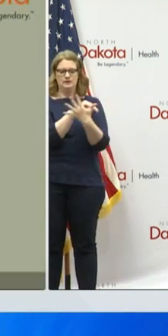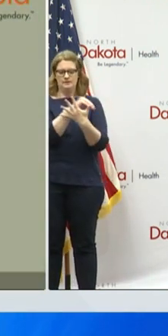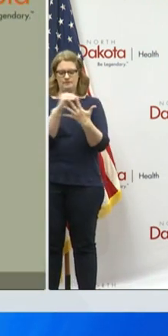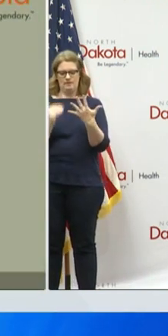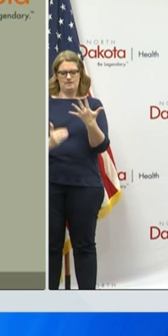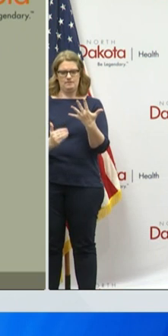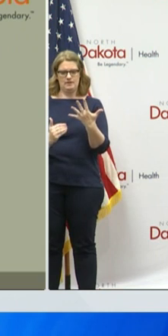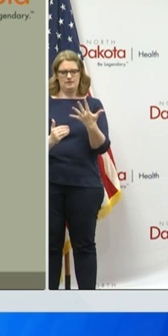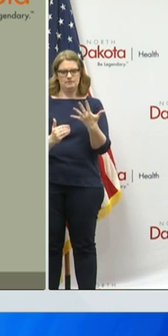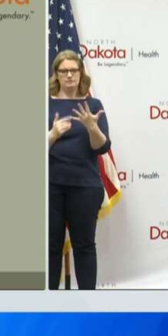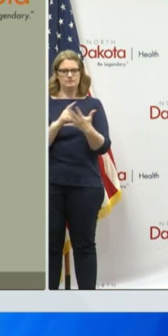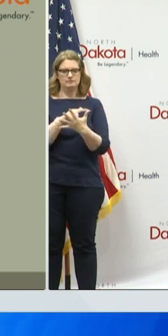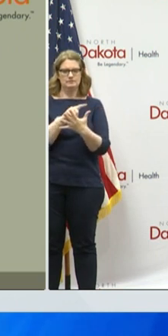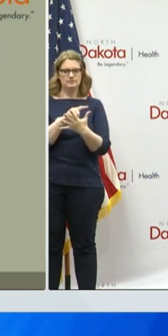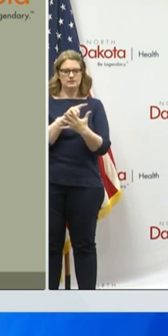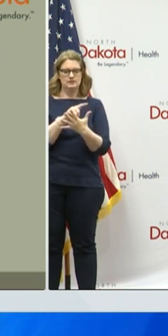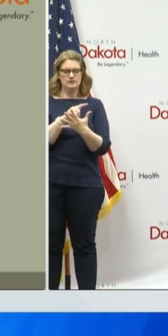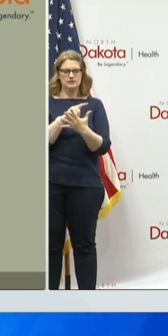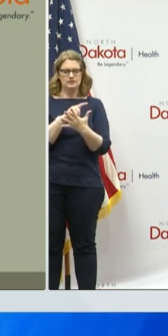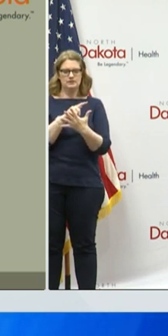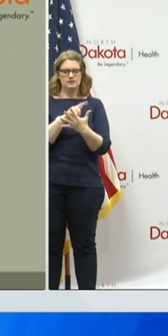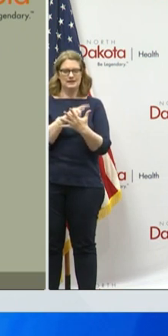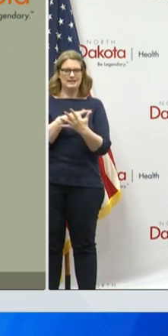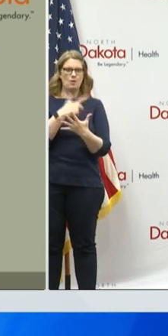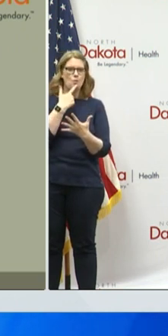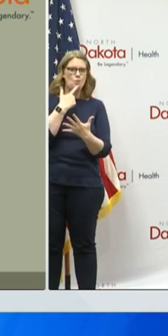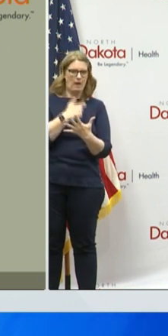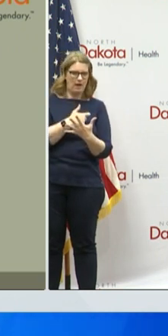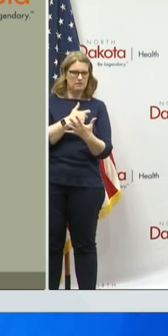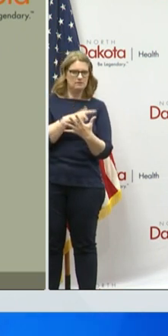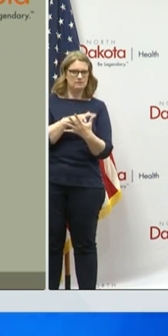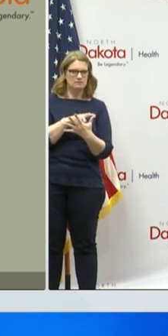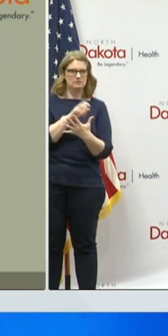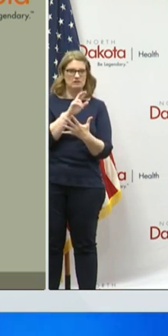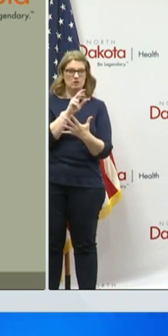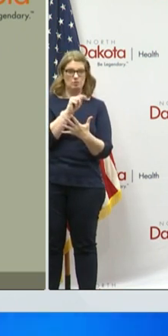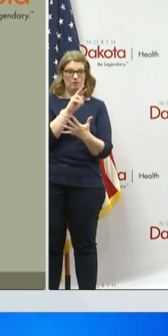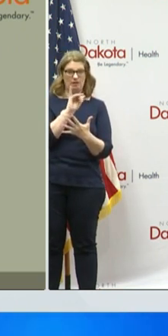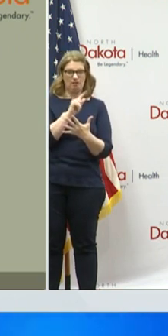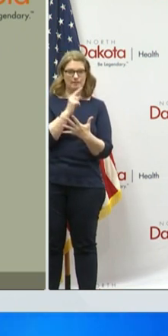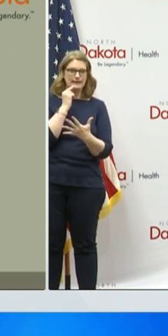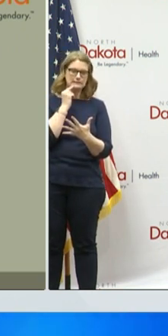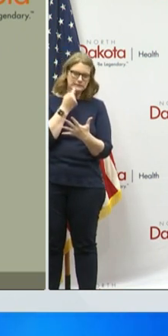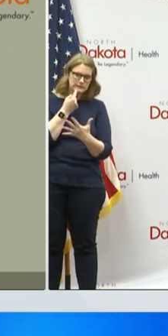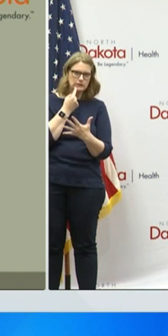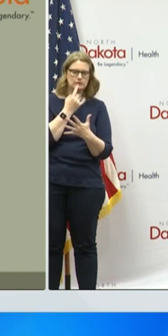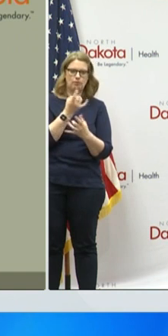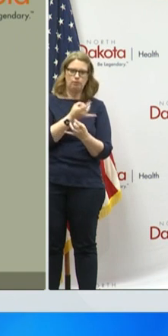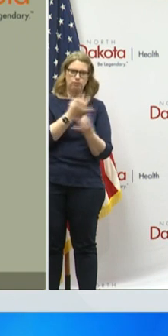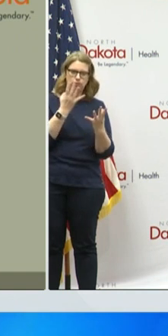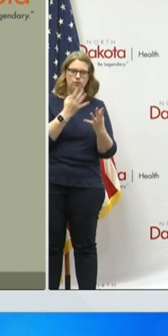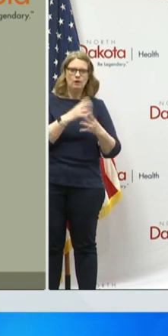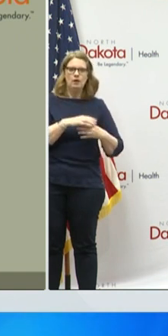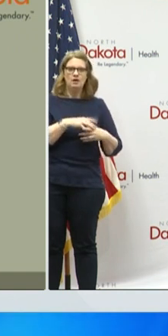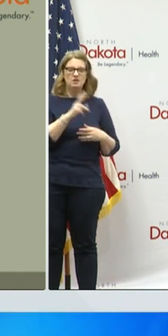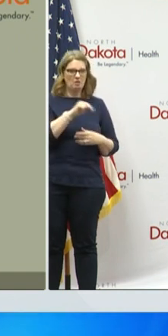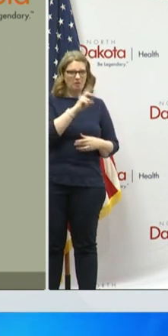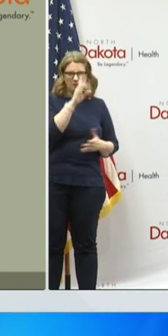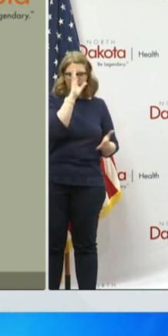DESCRIBED IF WE LOCK THE AT THE CHART WE INTRODUCED ON MAY 15th